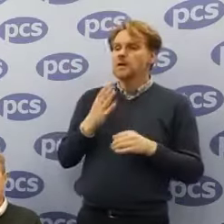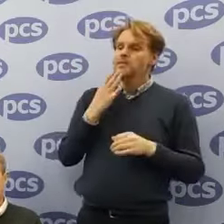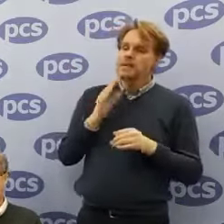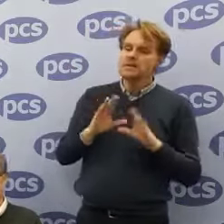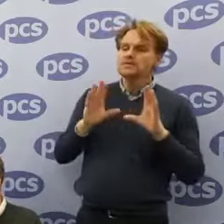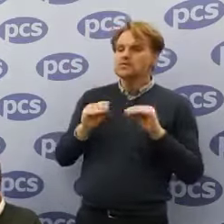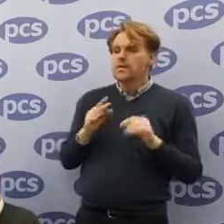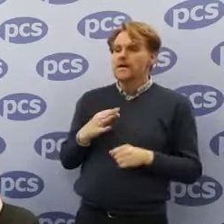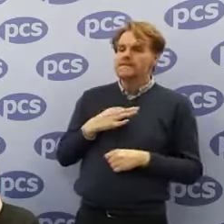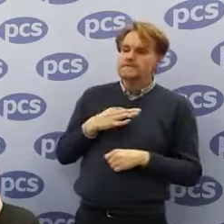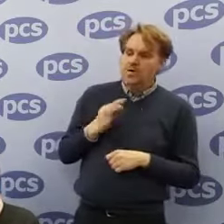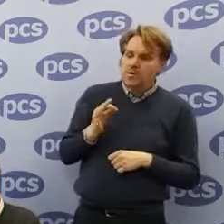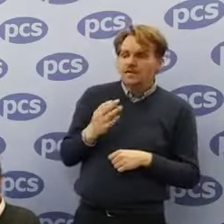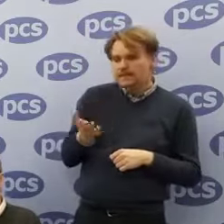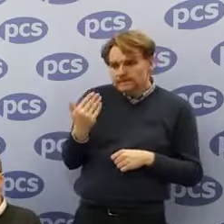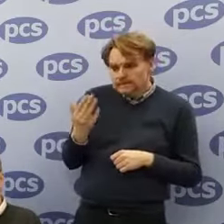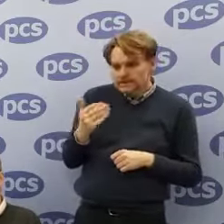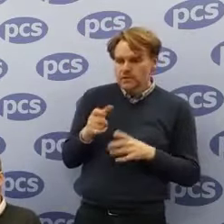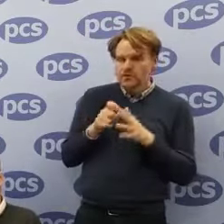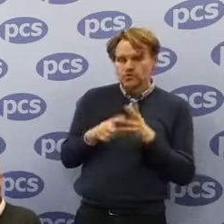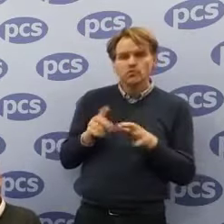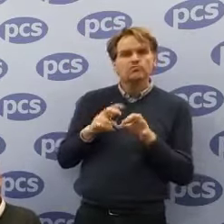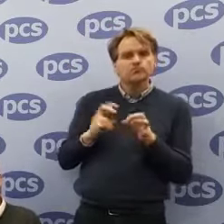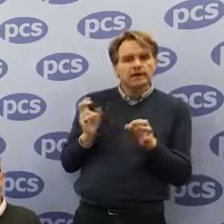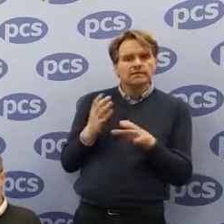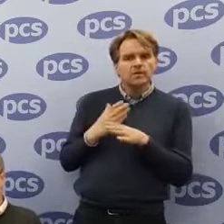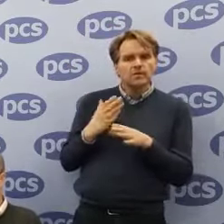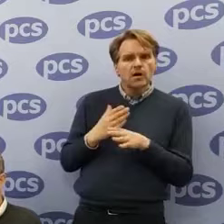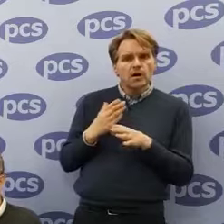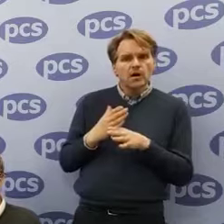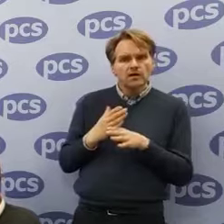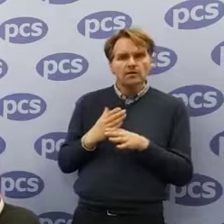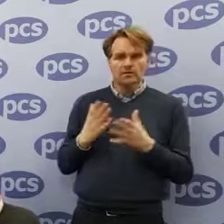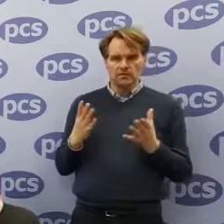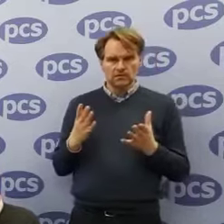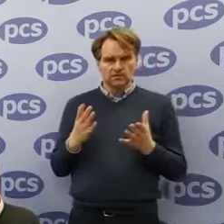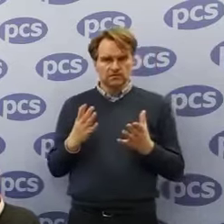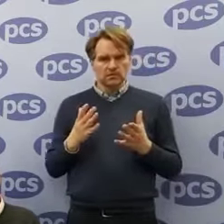job and do Brexit work. We know that we could leave with no deal, which could